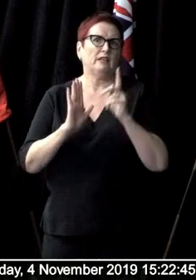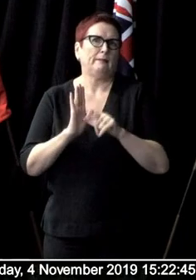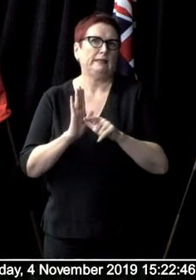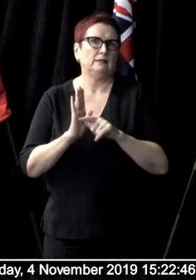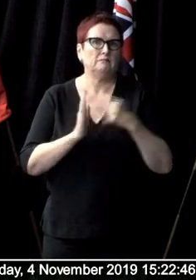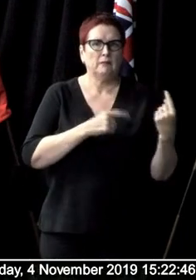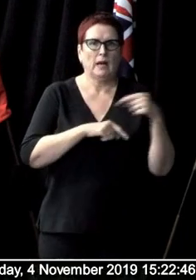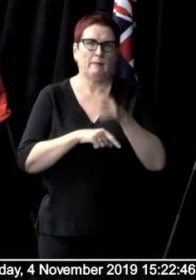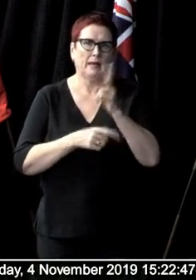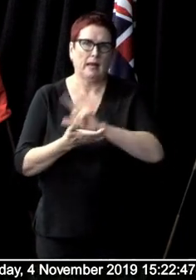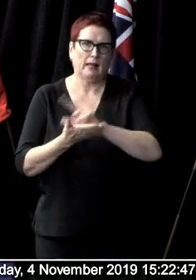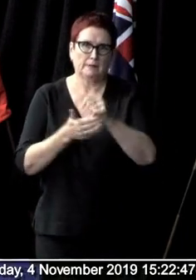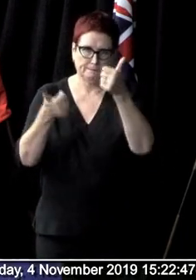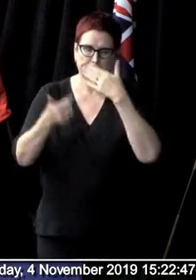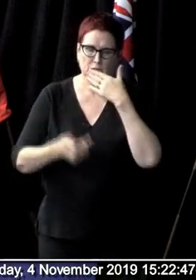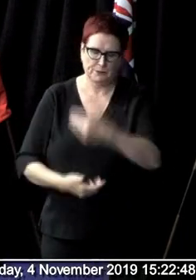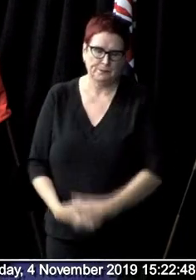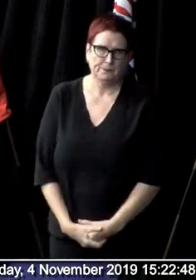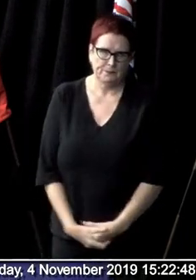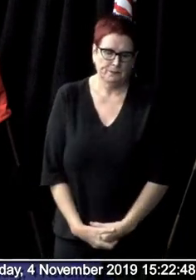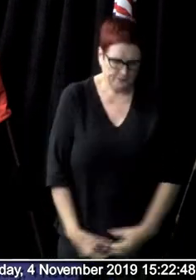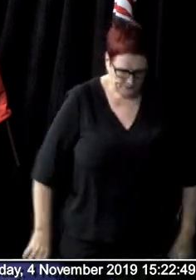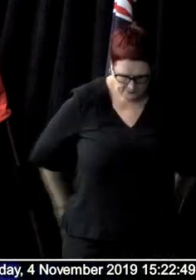Thank you. Thank you very much.